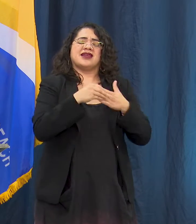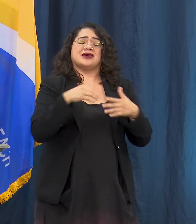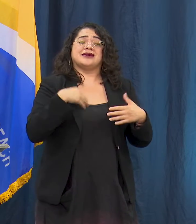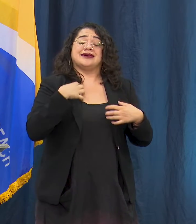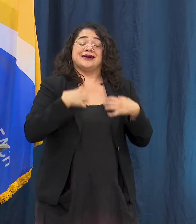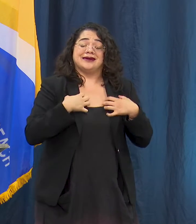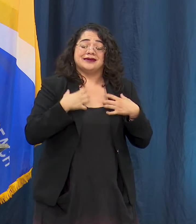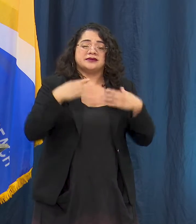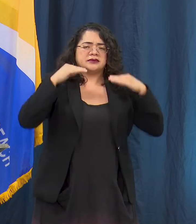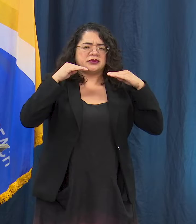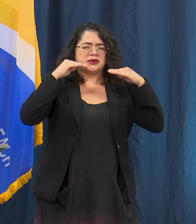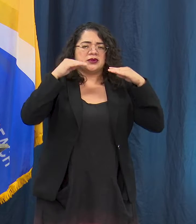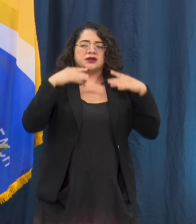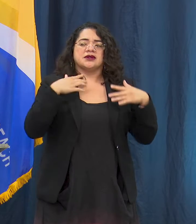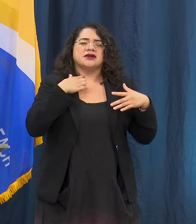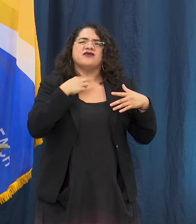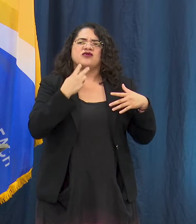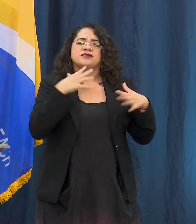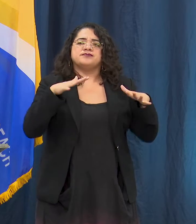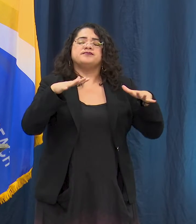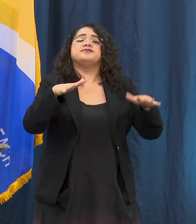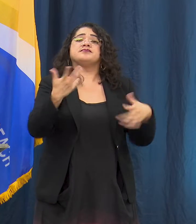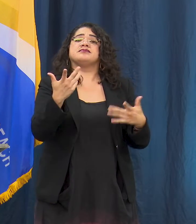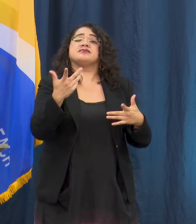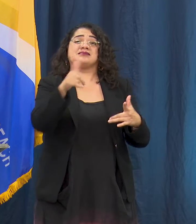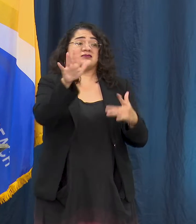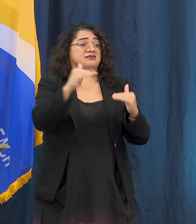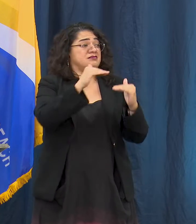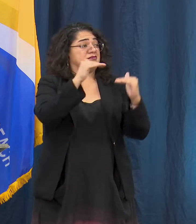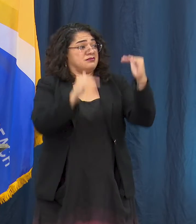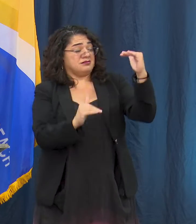for people who are standing against injustice in our streets as the private